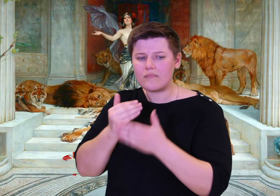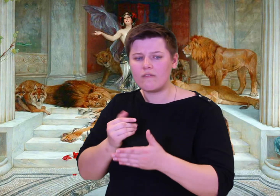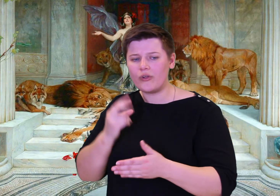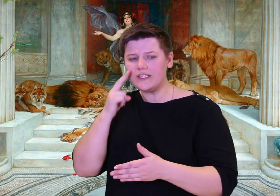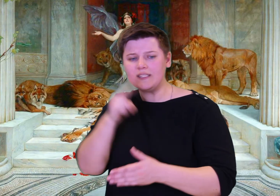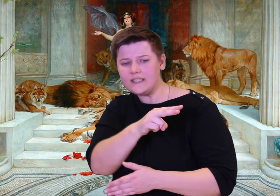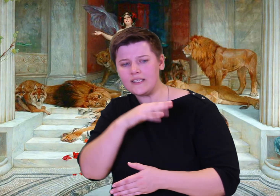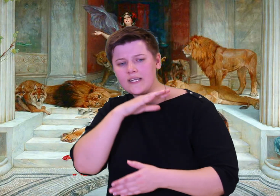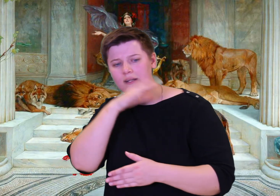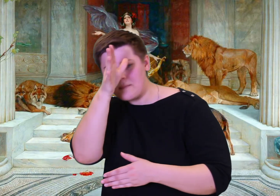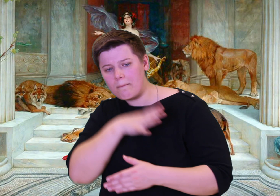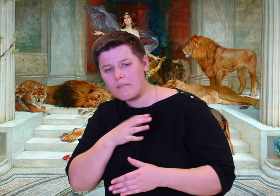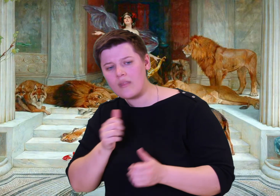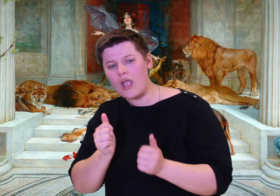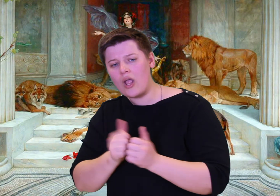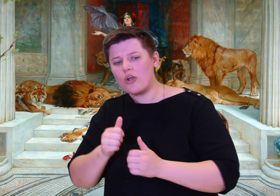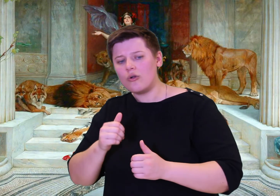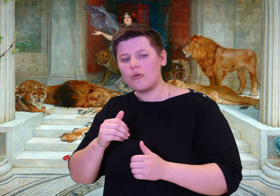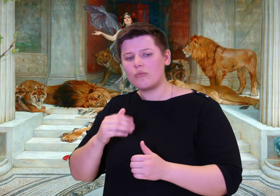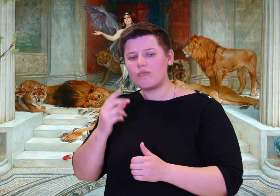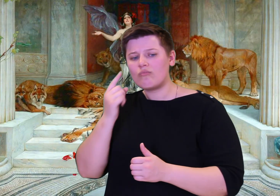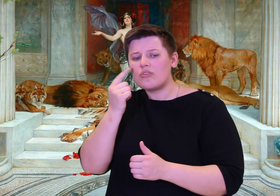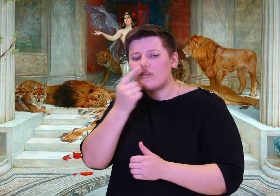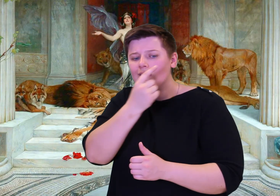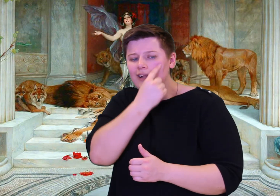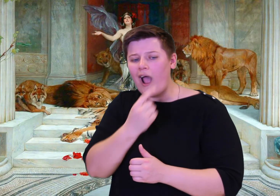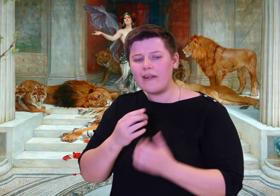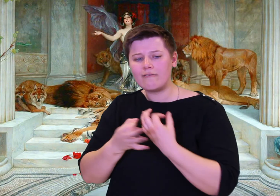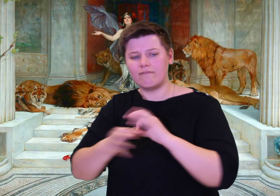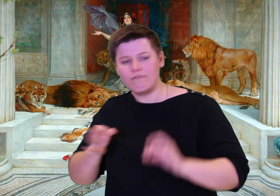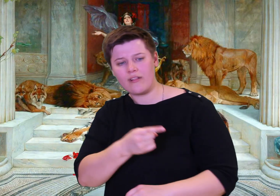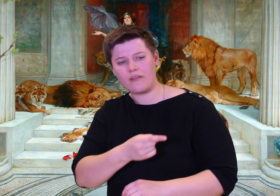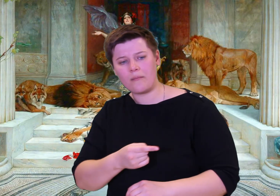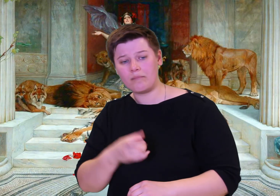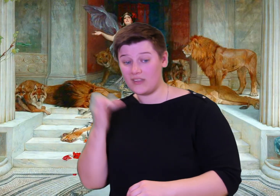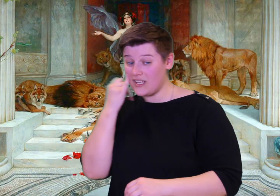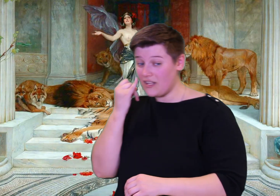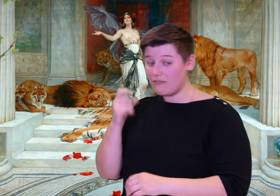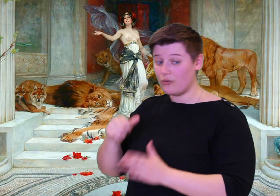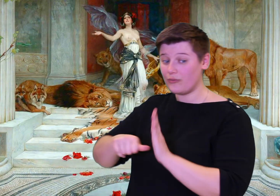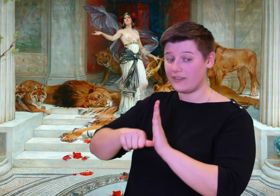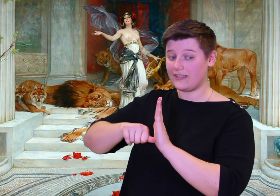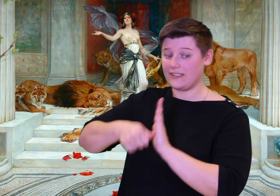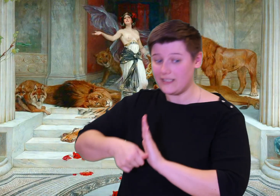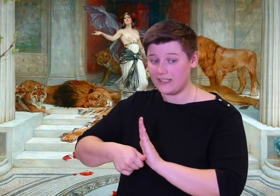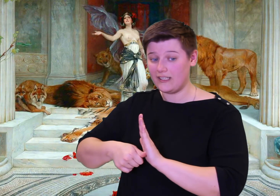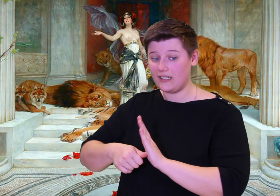But I said, 'Circe, no! What decent man would bear to taste his food or sip